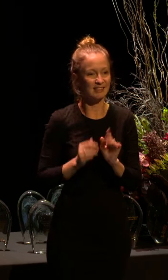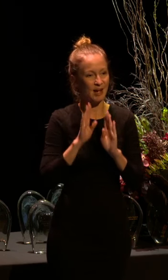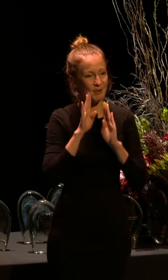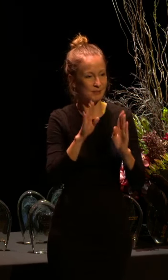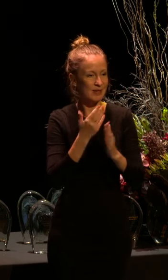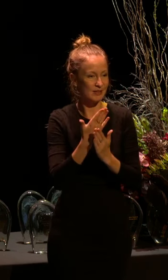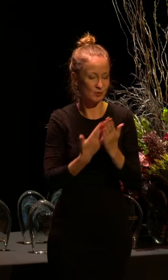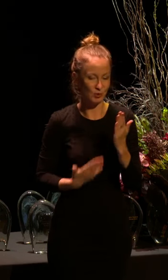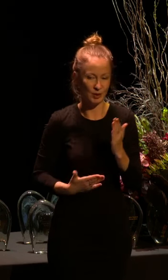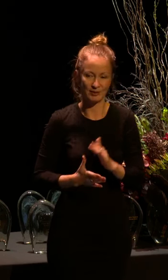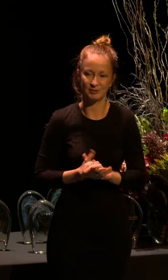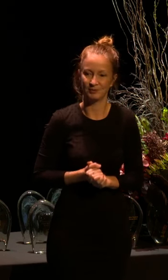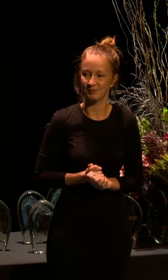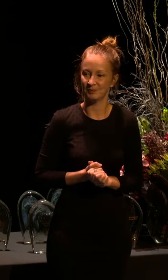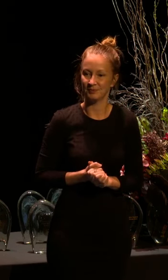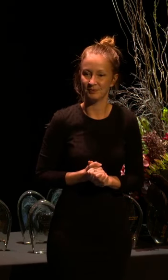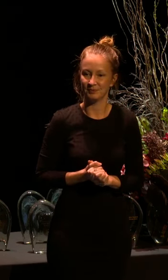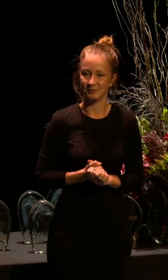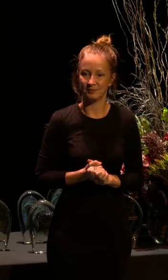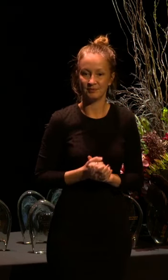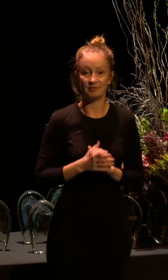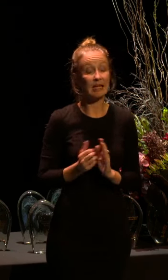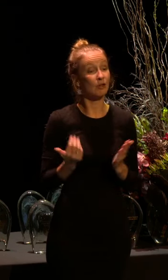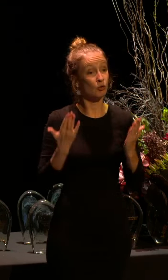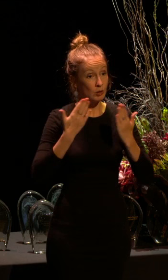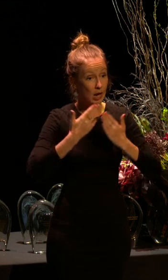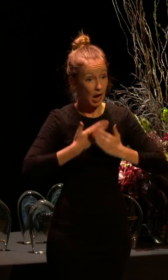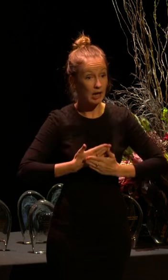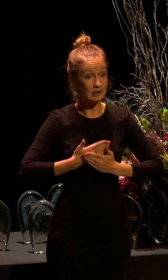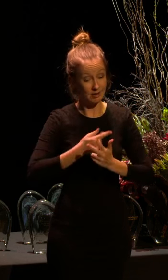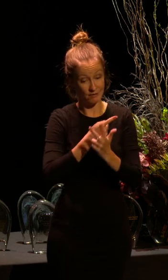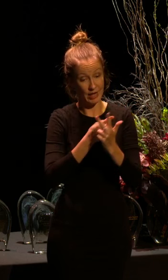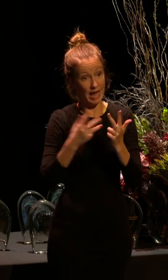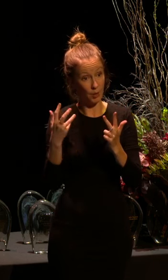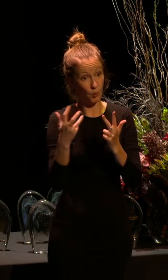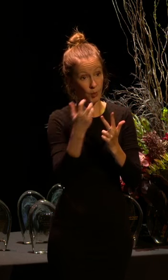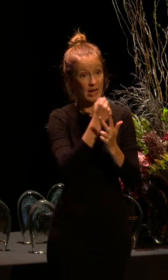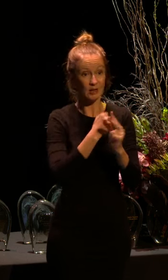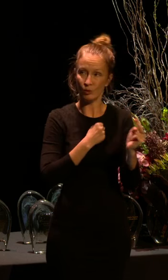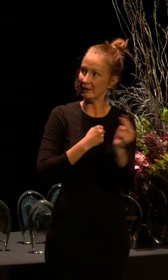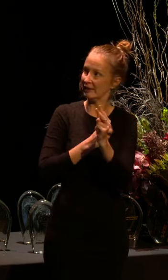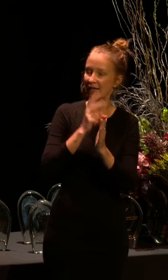We will see highlights of the recipients' extraordinary bodies of work tonight. We'll hear from each artist